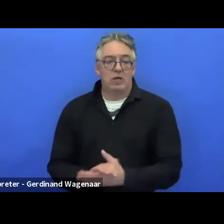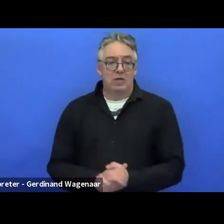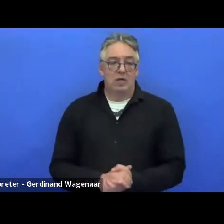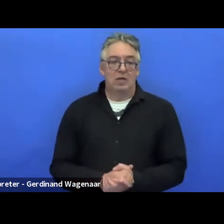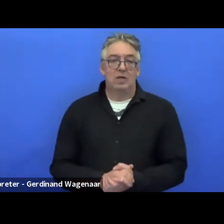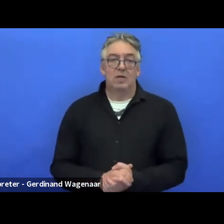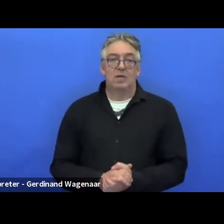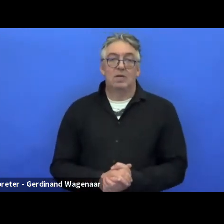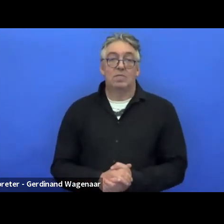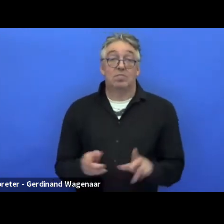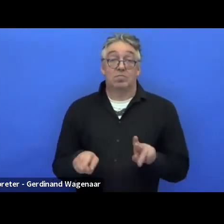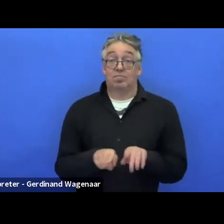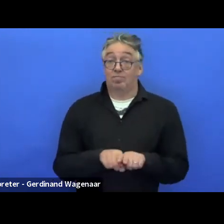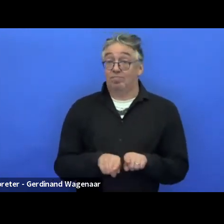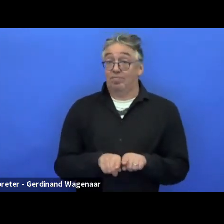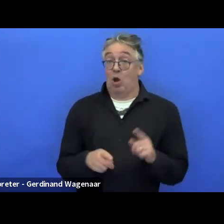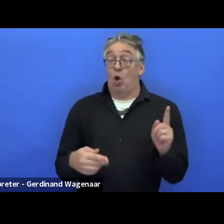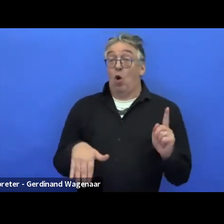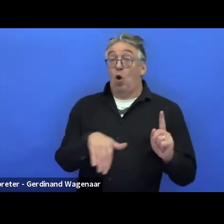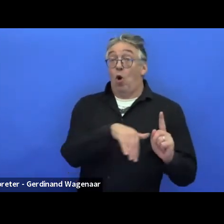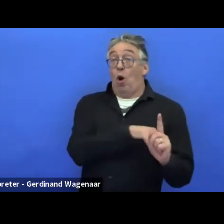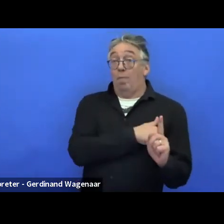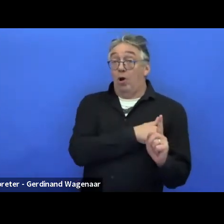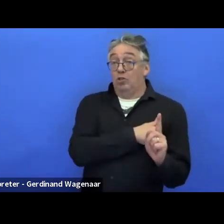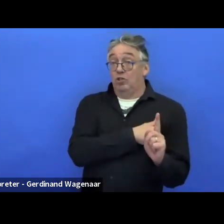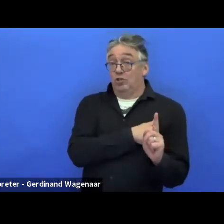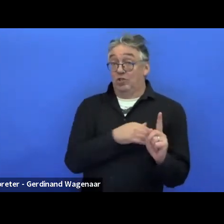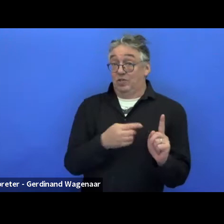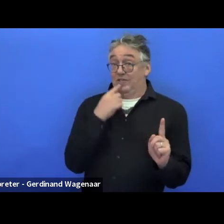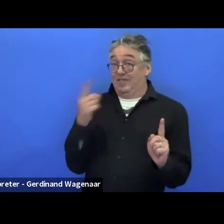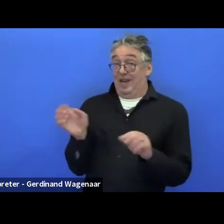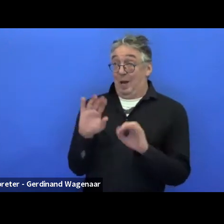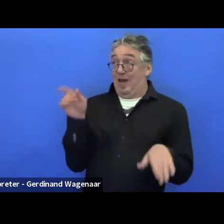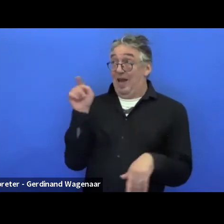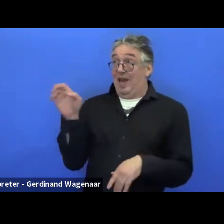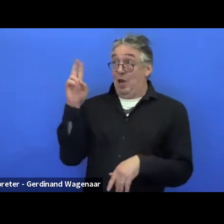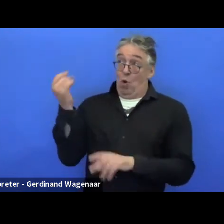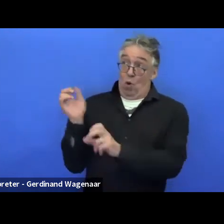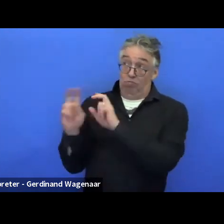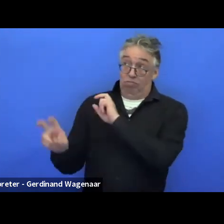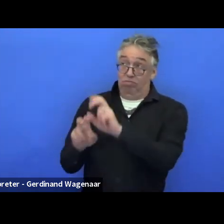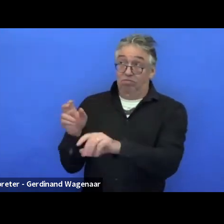progress in deinstitutionalization. And Ombudsman invited the Commission to verify